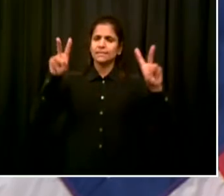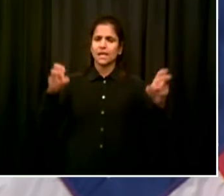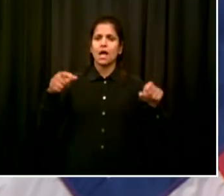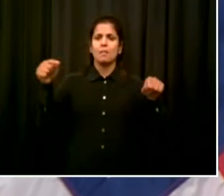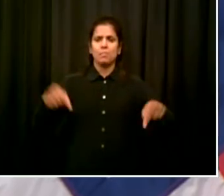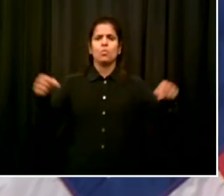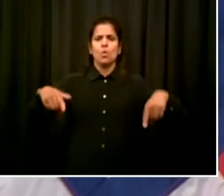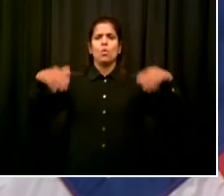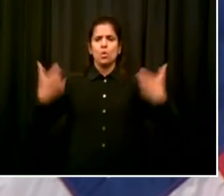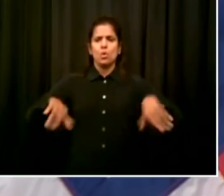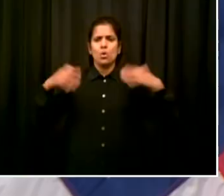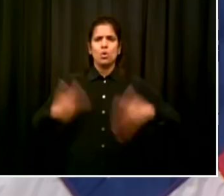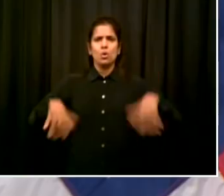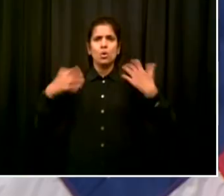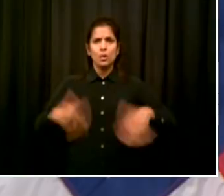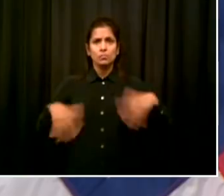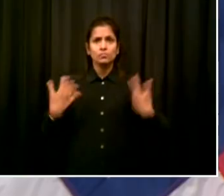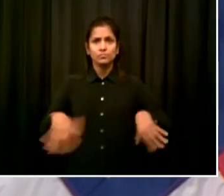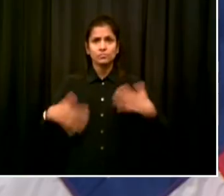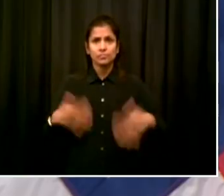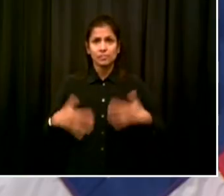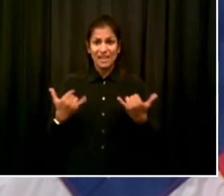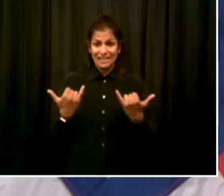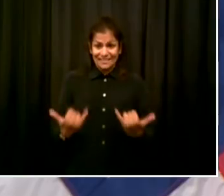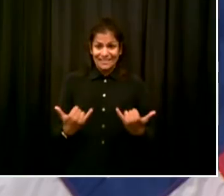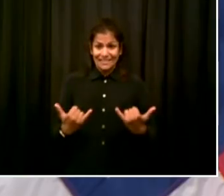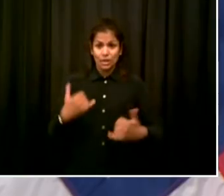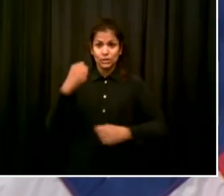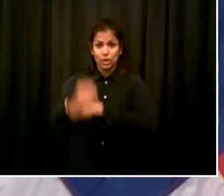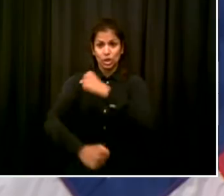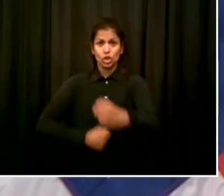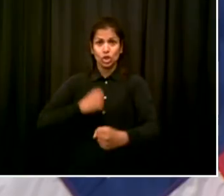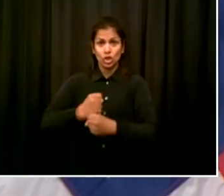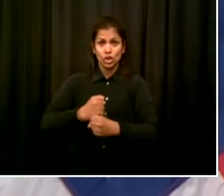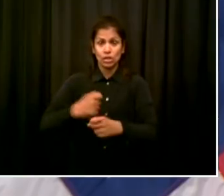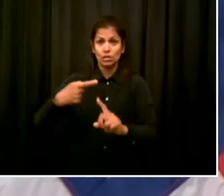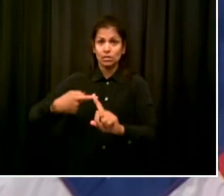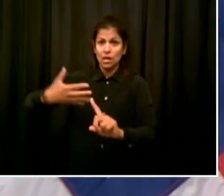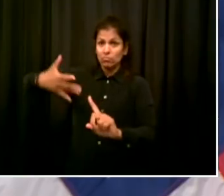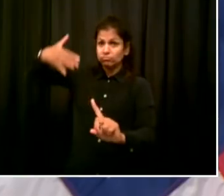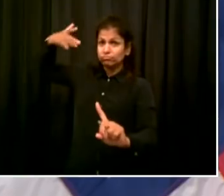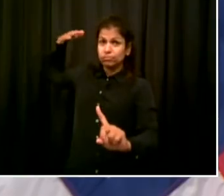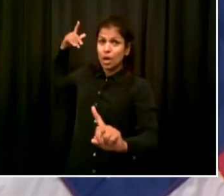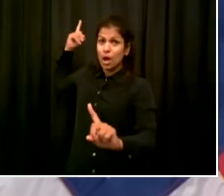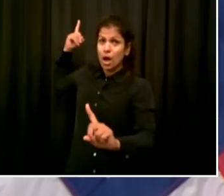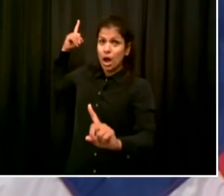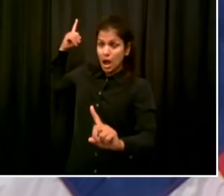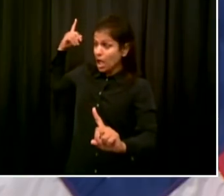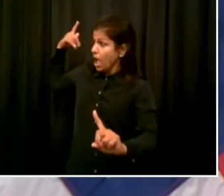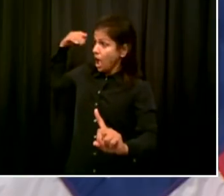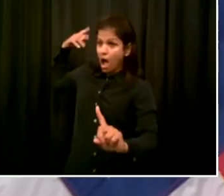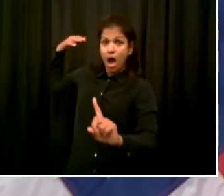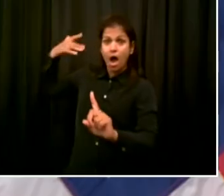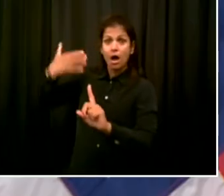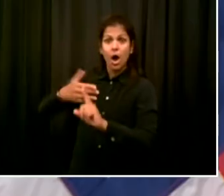TALIKNG TOO LONG . WE HAVE 2000 OPEN GUN CASES RIGHT NOW JUST FROM THIS YEAR